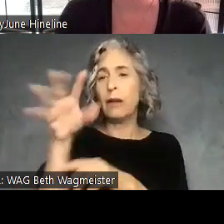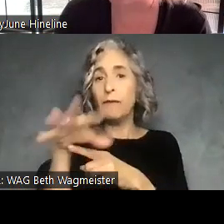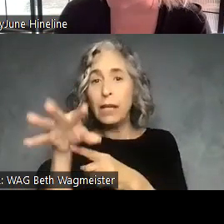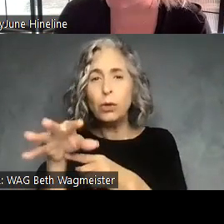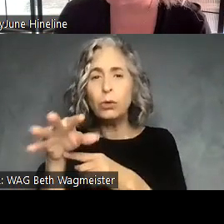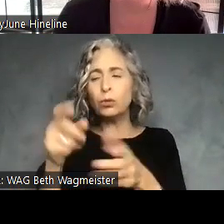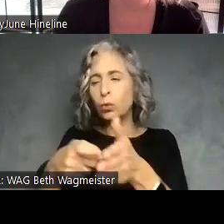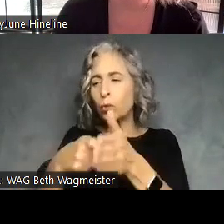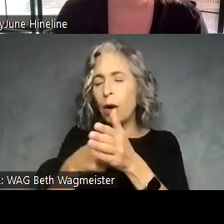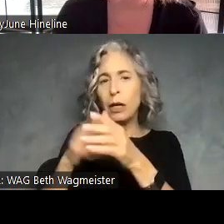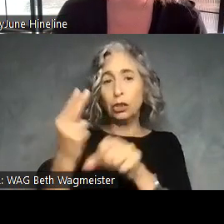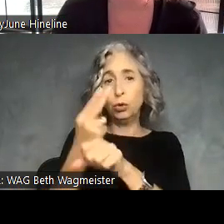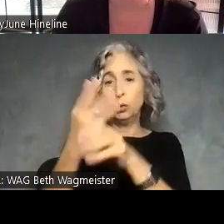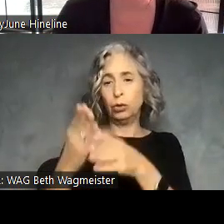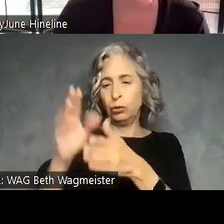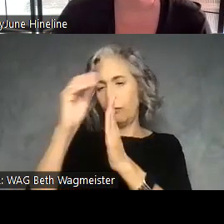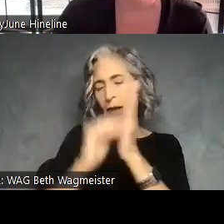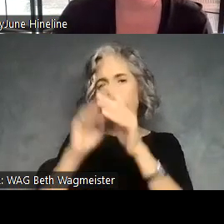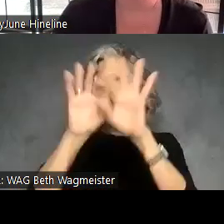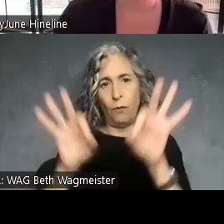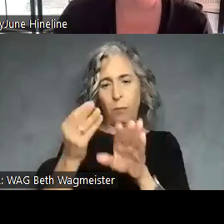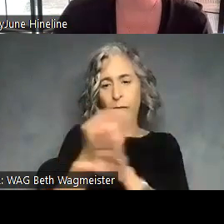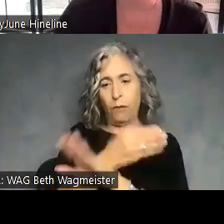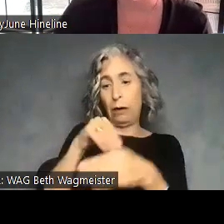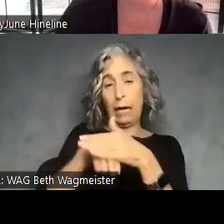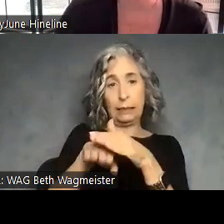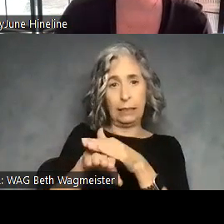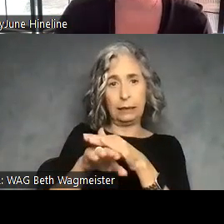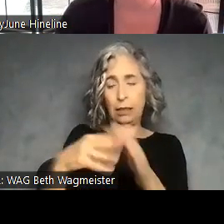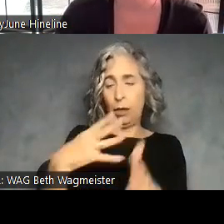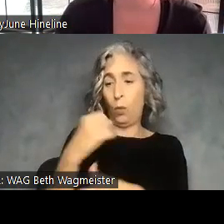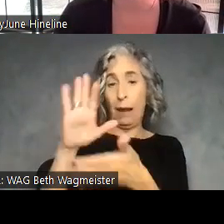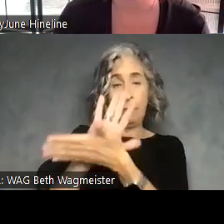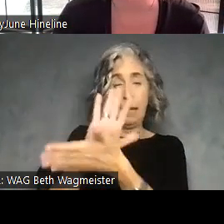So gated content. Gated content requires a user to complete a form